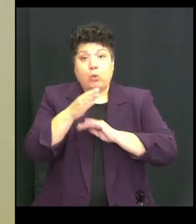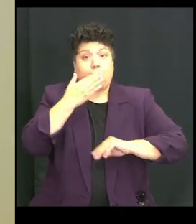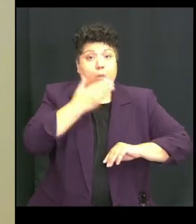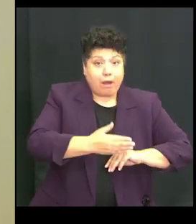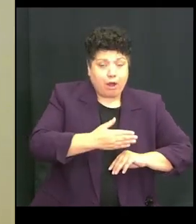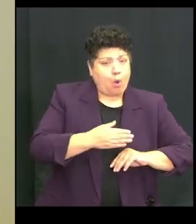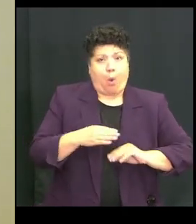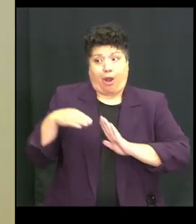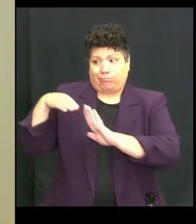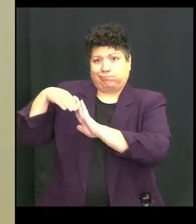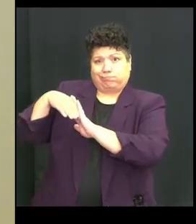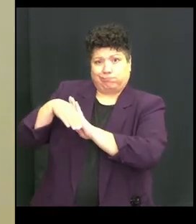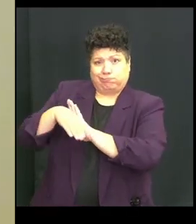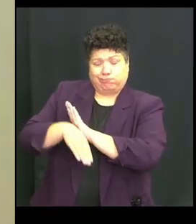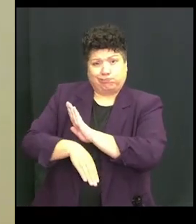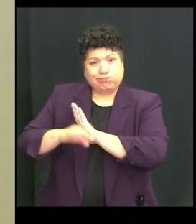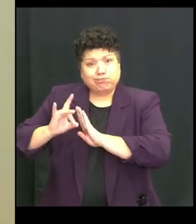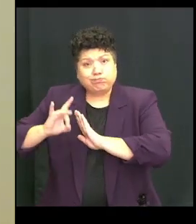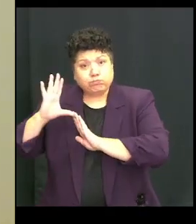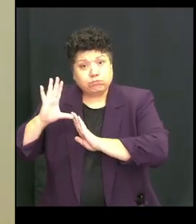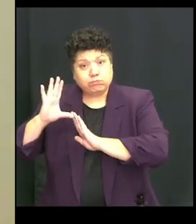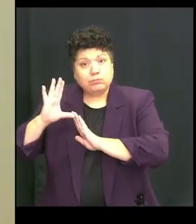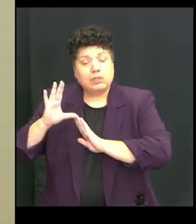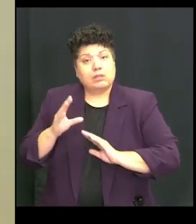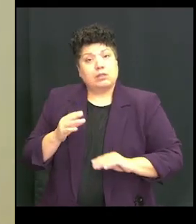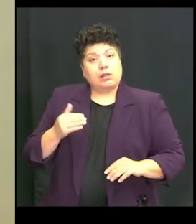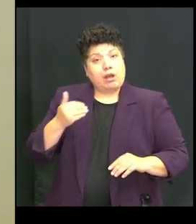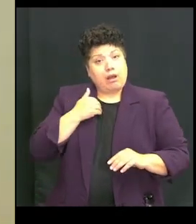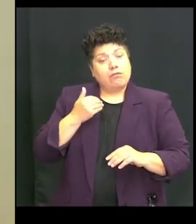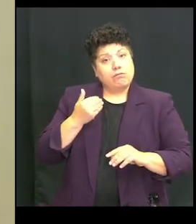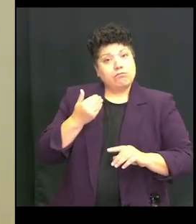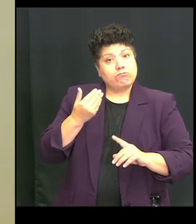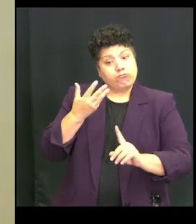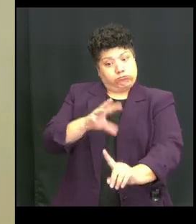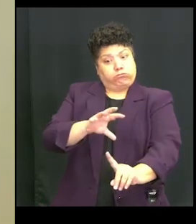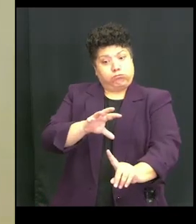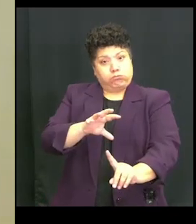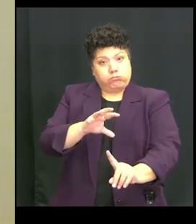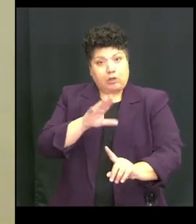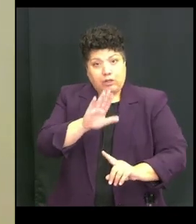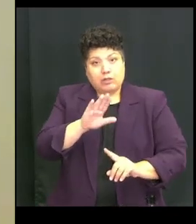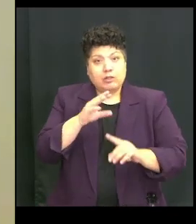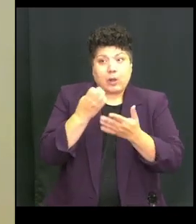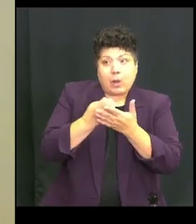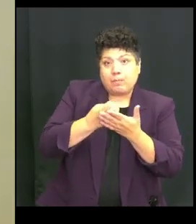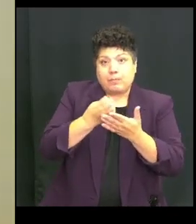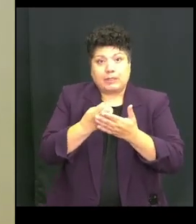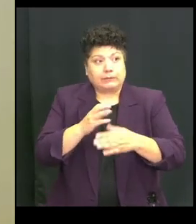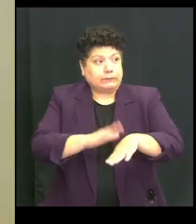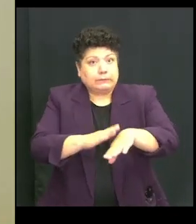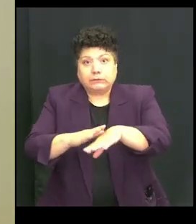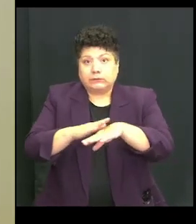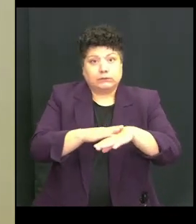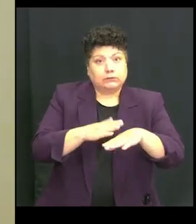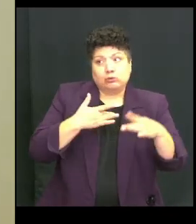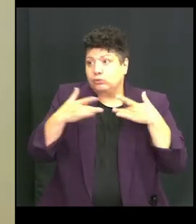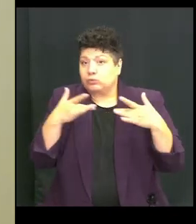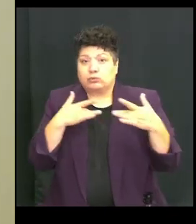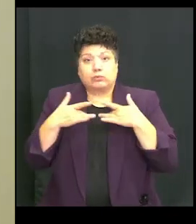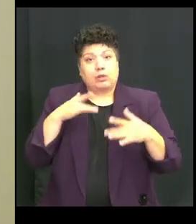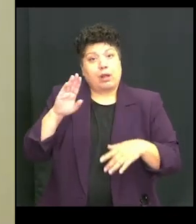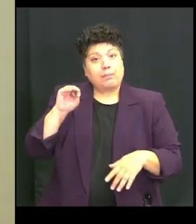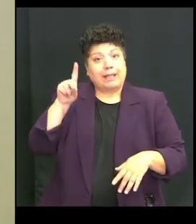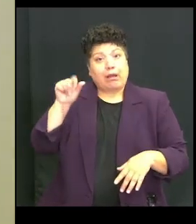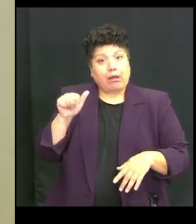an increase in reporting of that economic situation in the media tends to